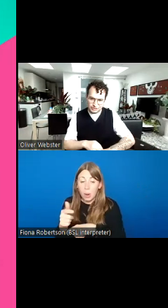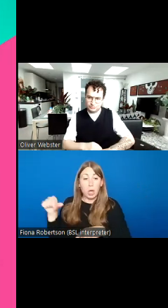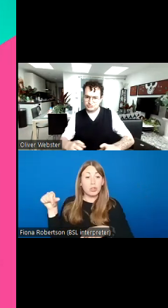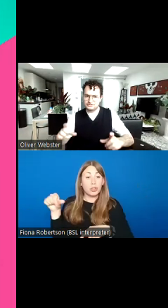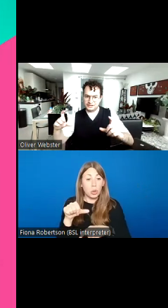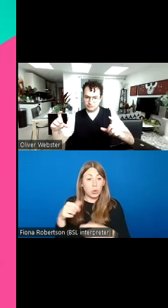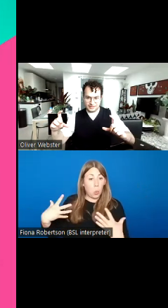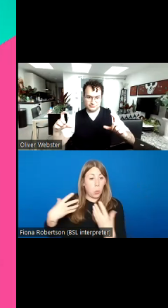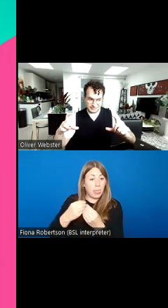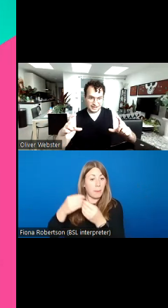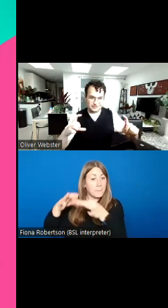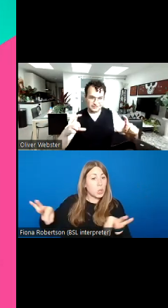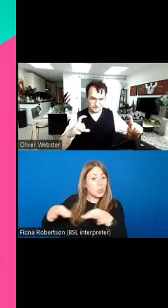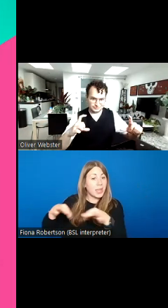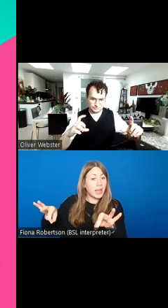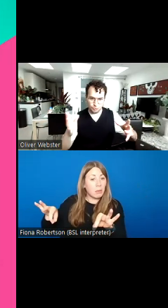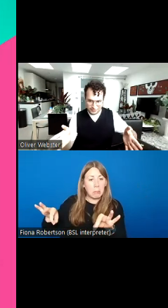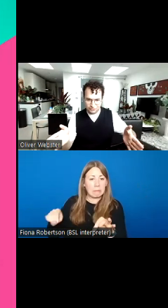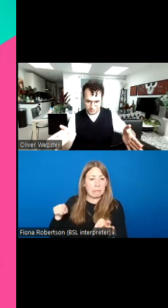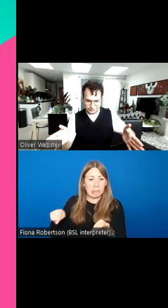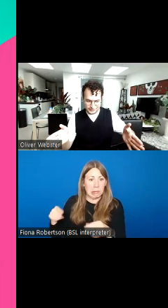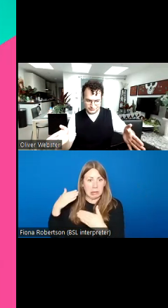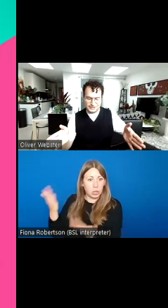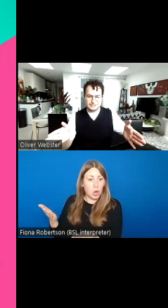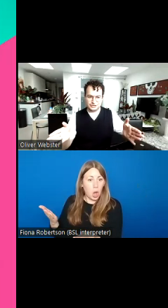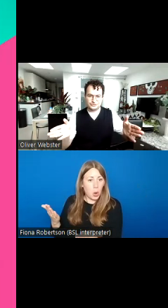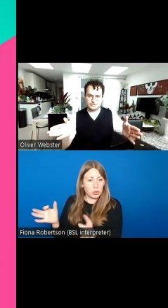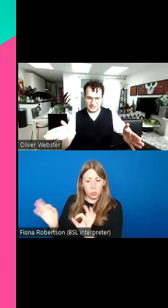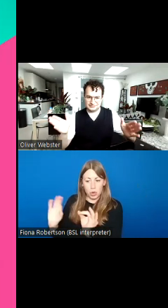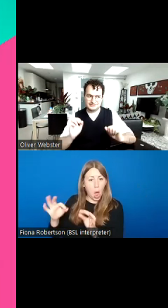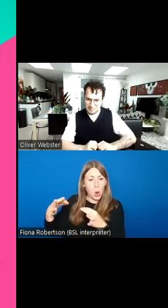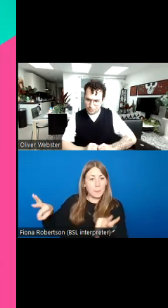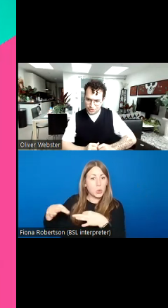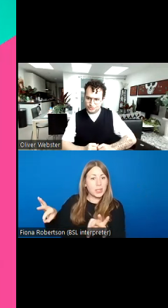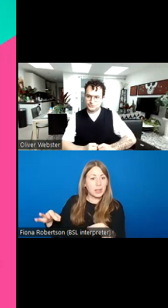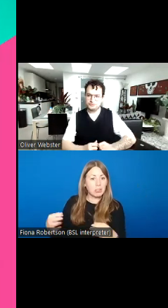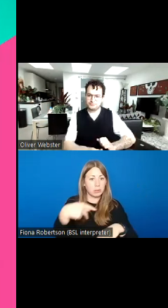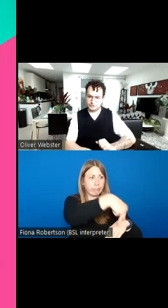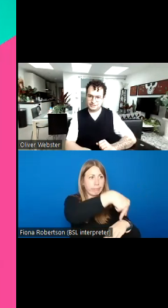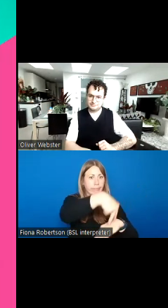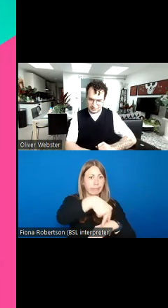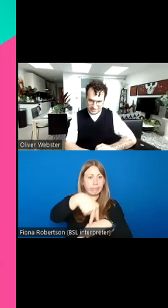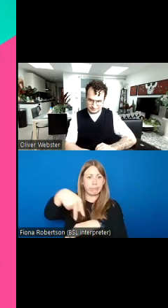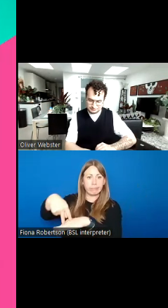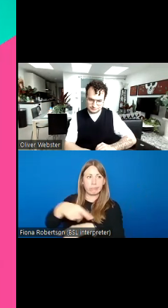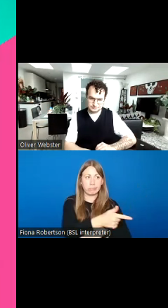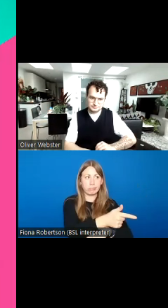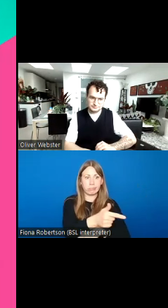It was just a video of them standing still without the music. Yes, let people know that there's music playing.